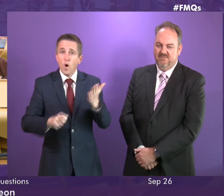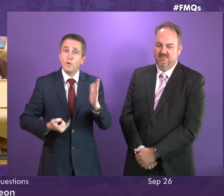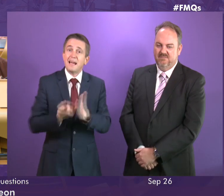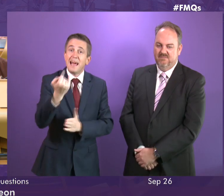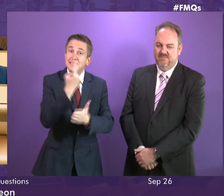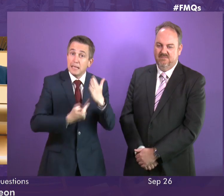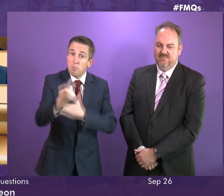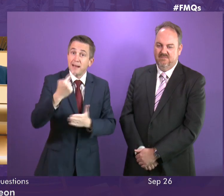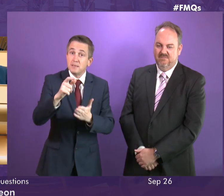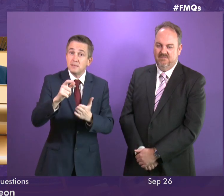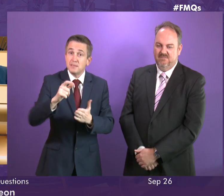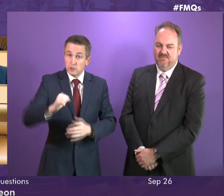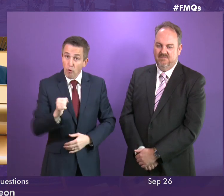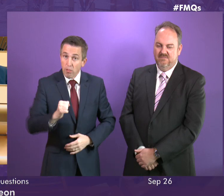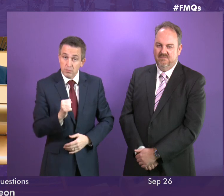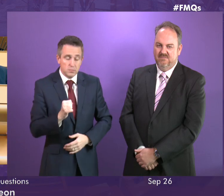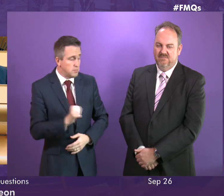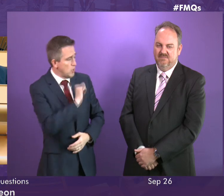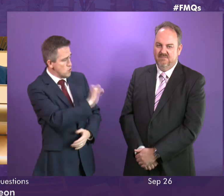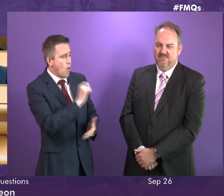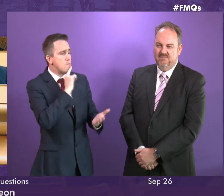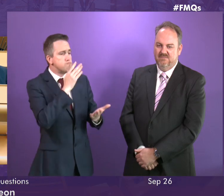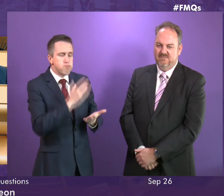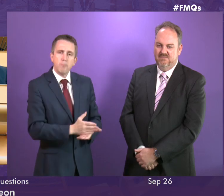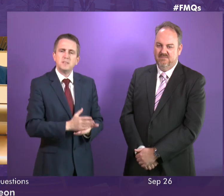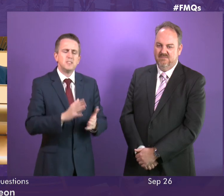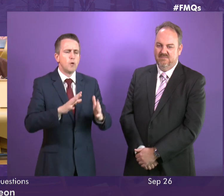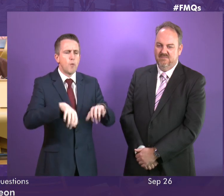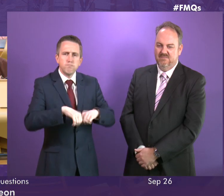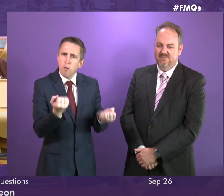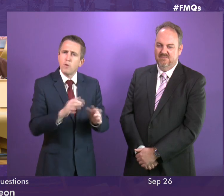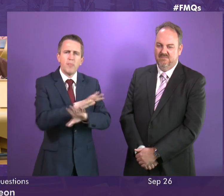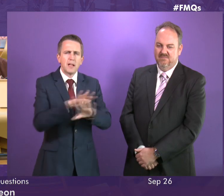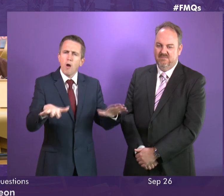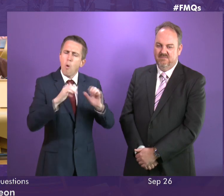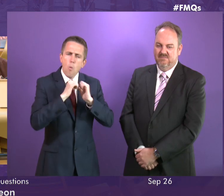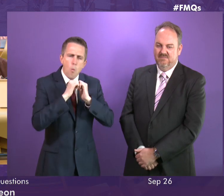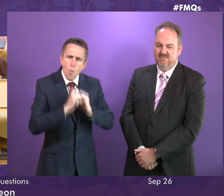independence. We now know that those promises were not worth the paper they were written